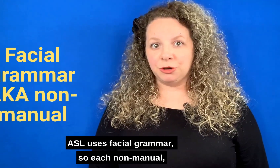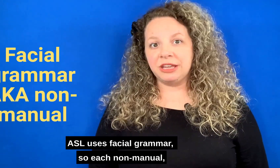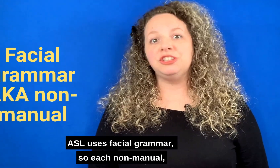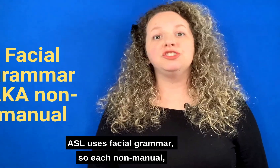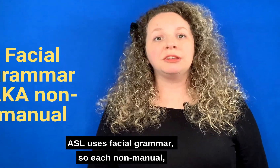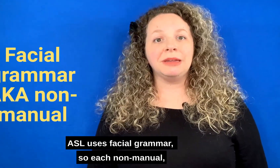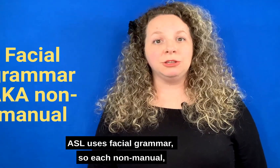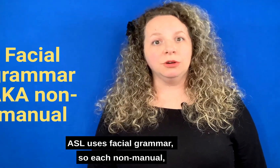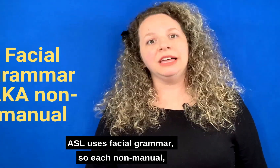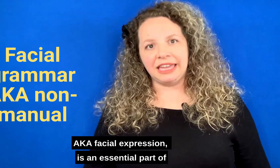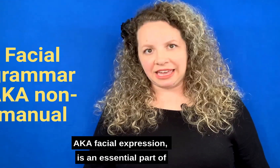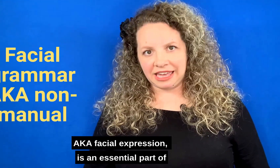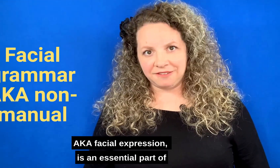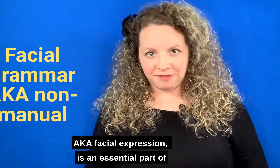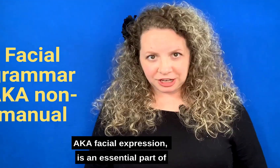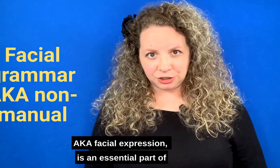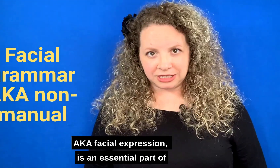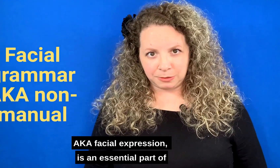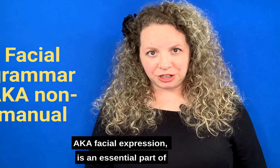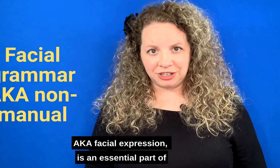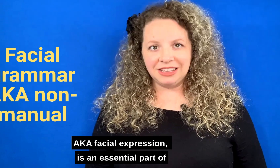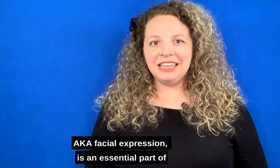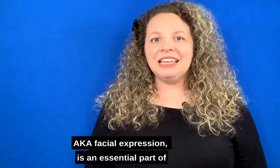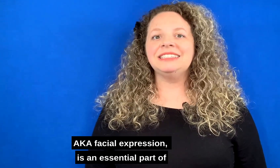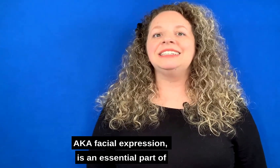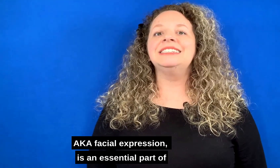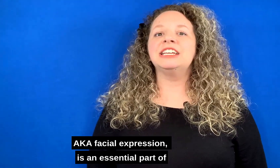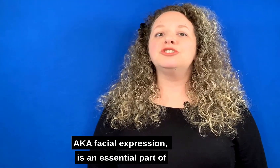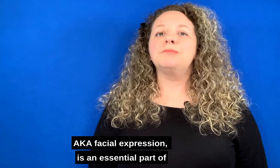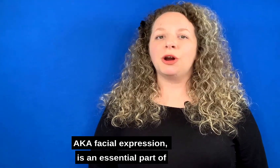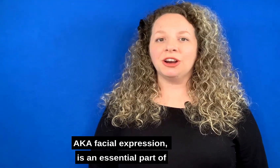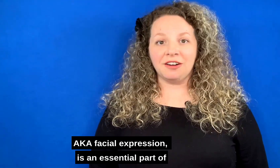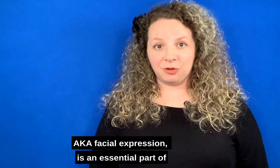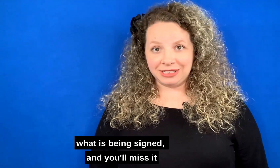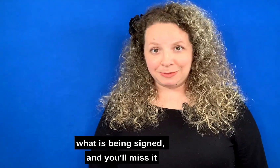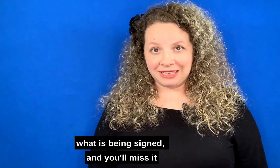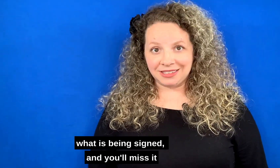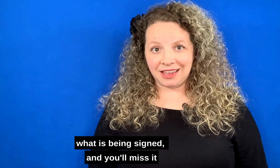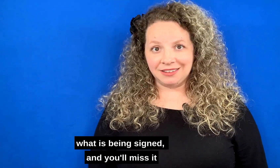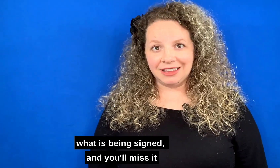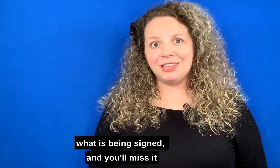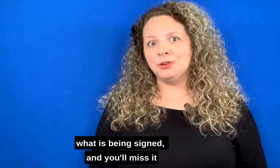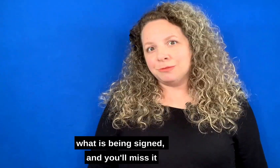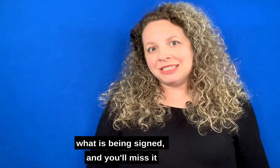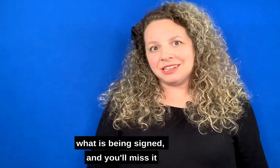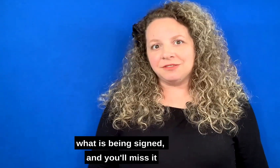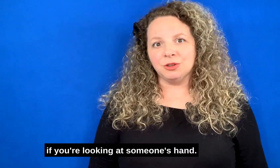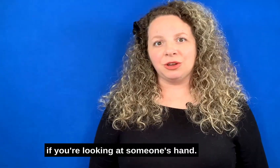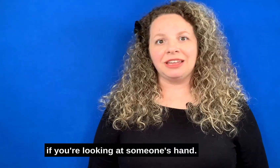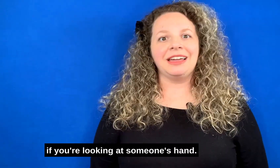So each non-manual — AKA facial expression — is an essential part of what is being signed. And you’ll miss it if you’re looking